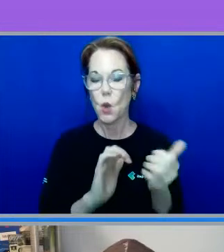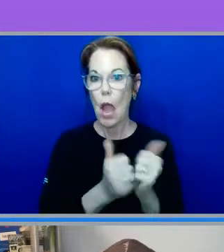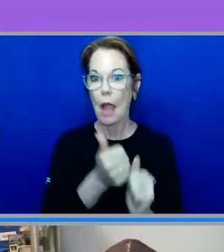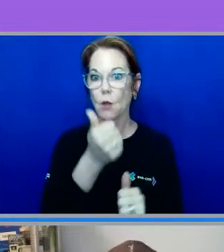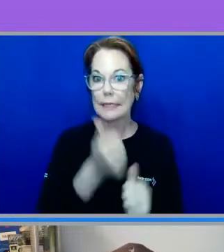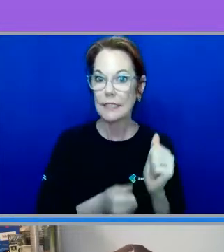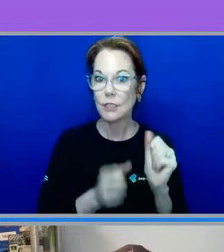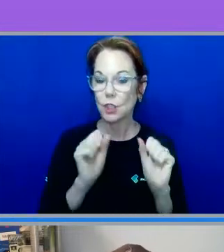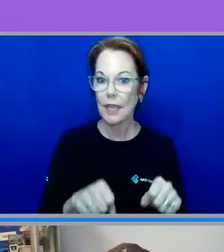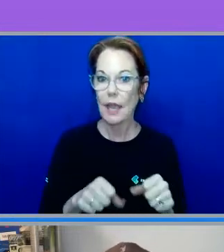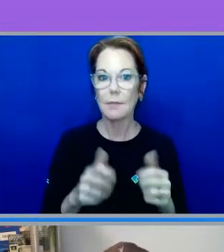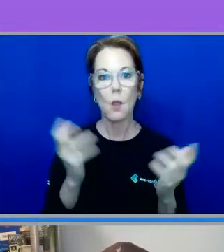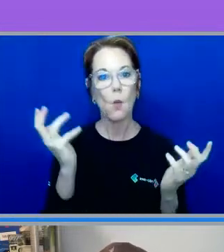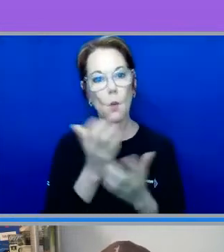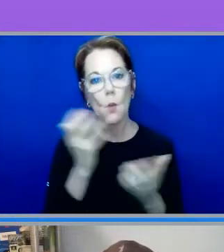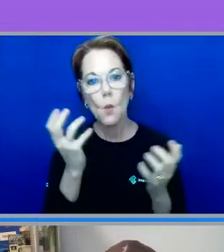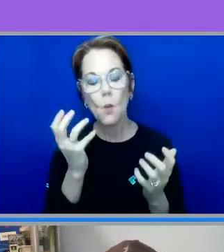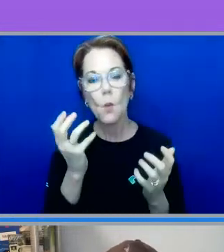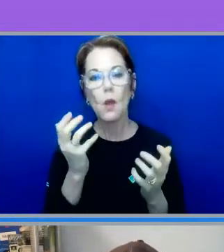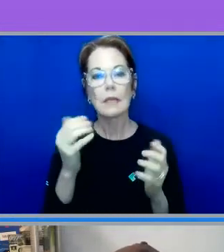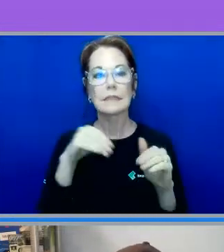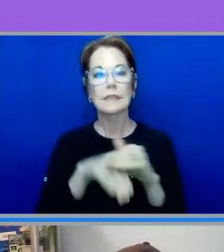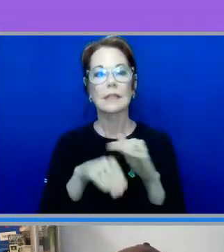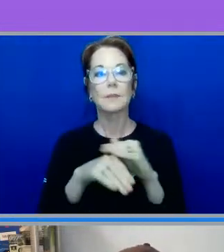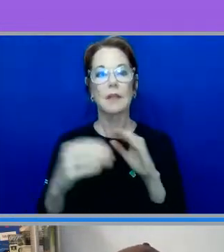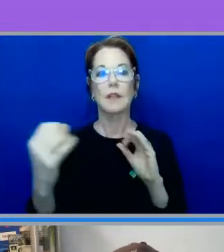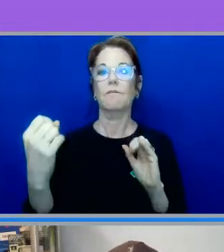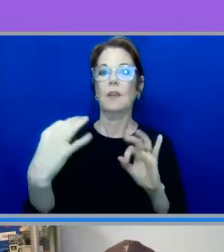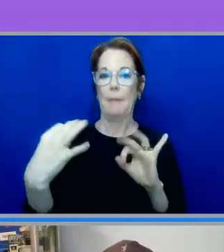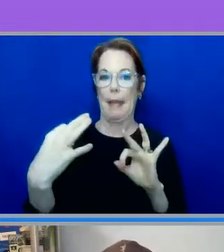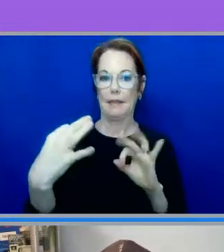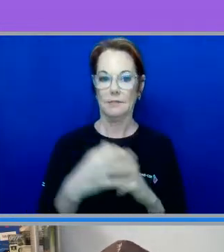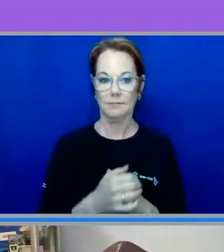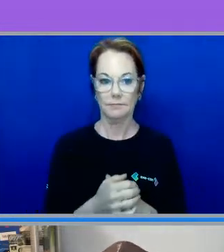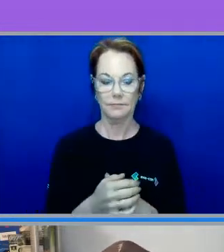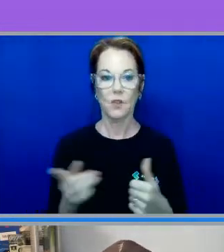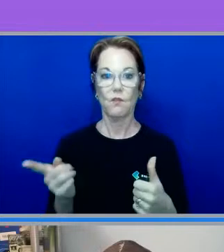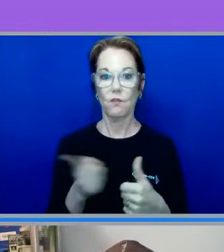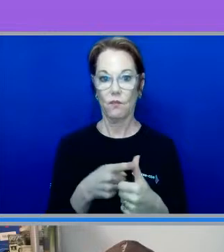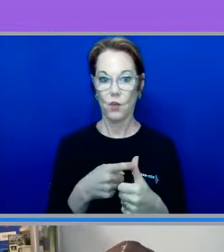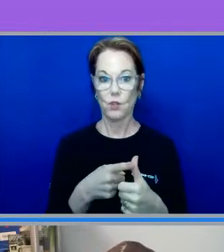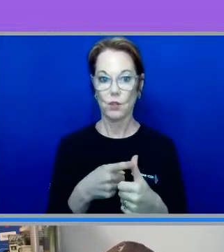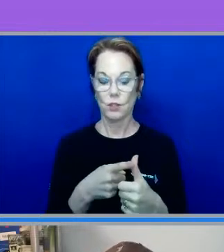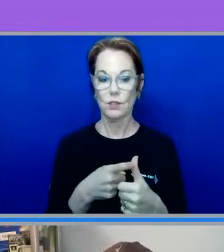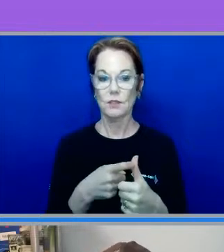with accessibility feedback.